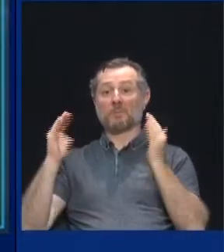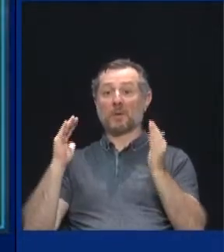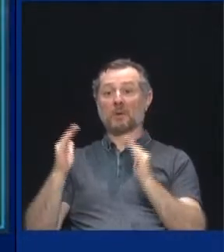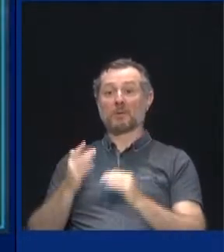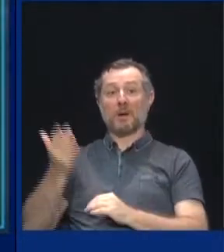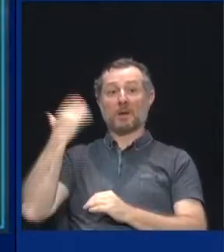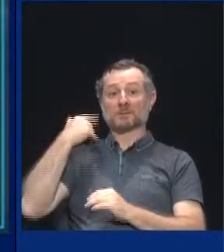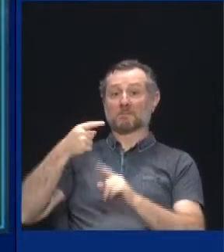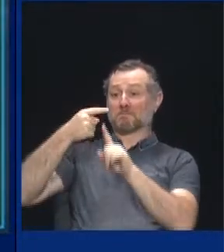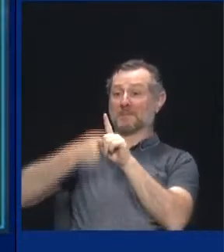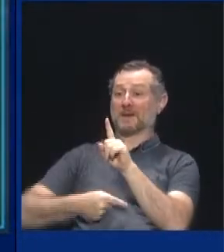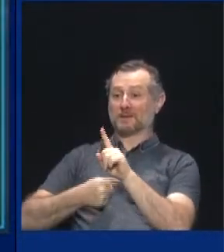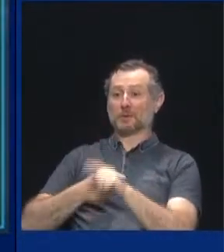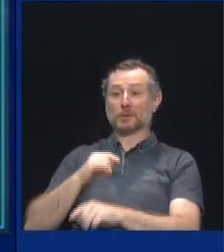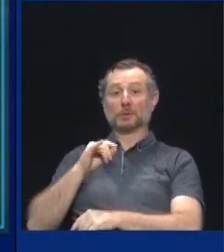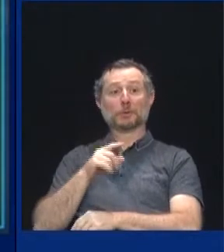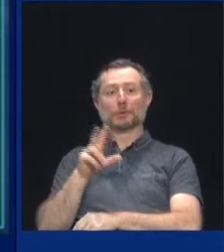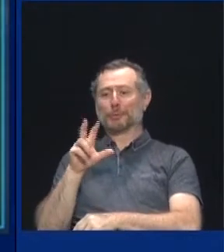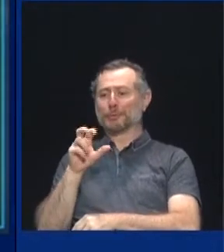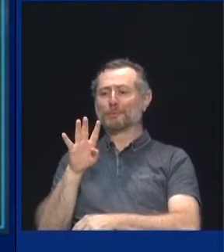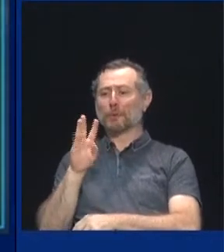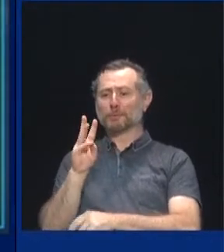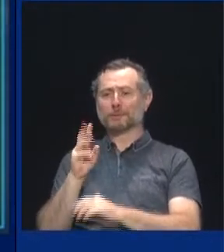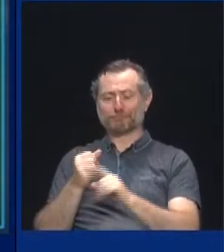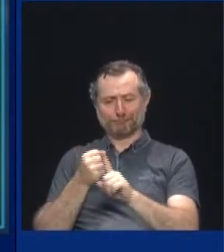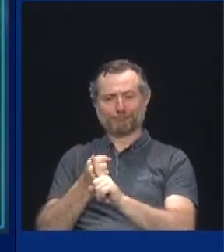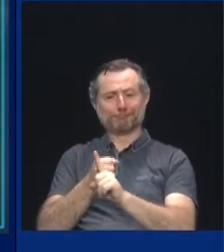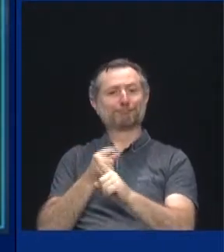1900 POSITIVES YESTERDAY. 1900 NEW POSITIVE CASES. HOW DOES THAT COMPARE TO WHERE WE WERE?